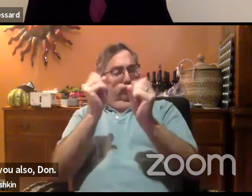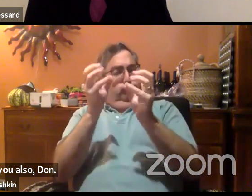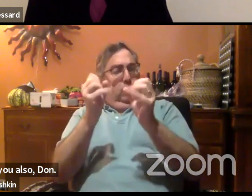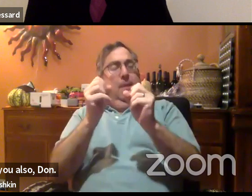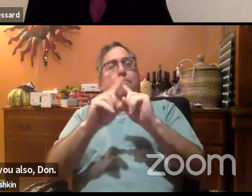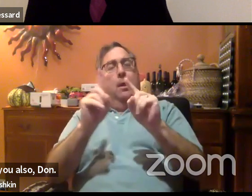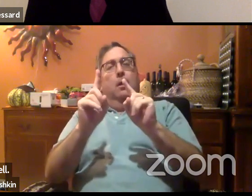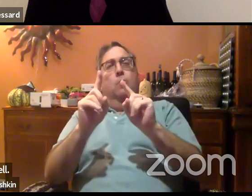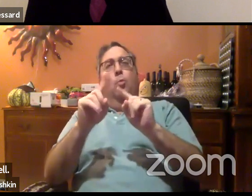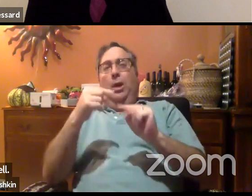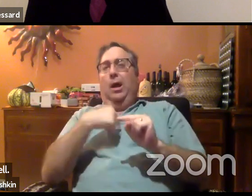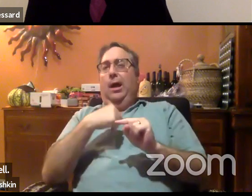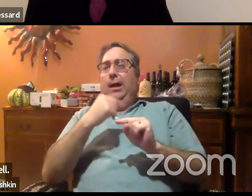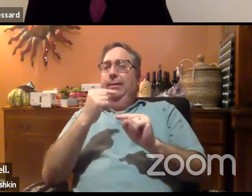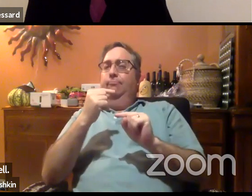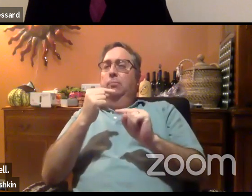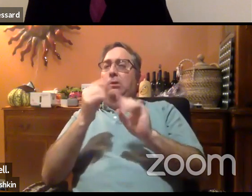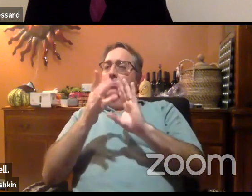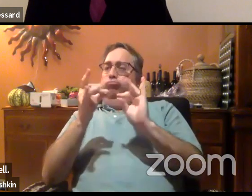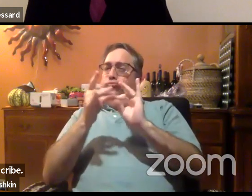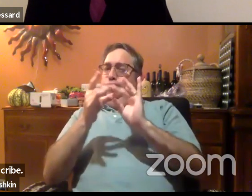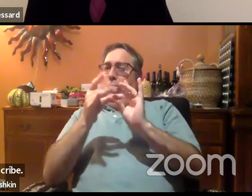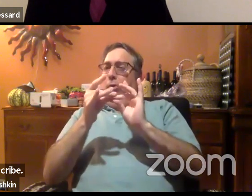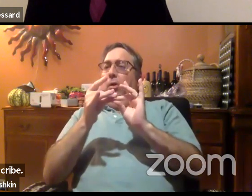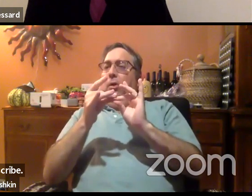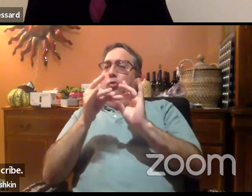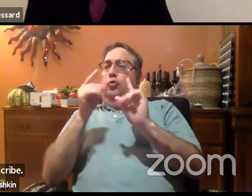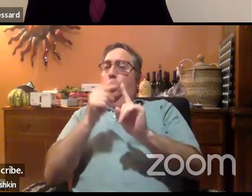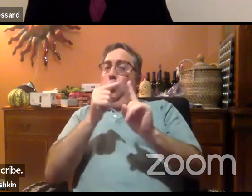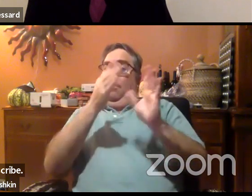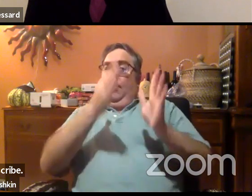you also, Don. ≫ Don: Okay, well.